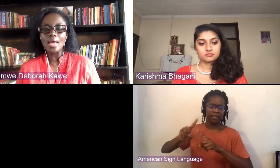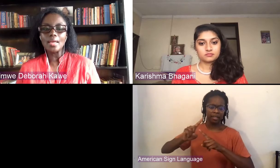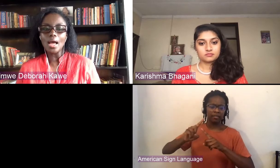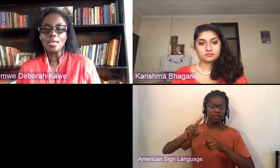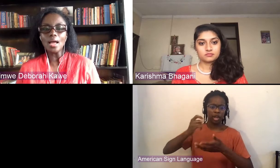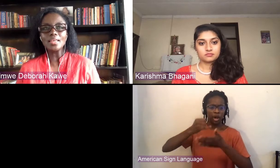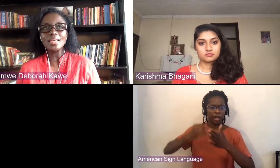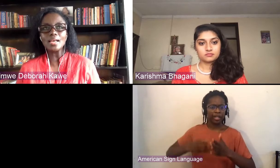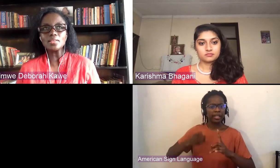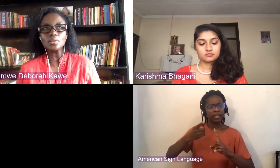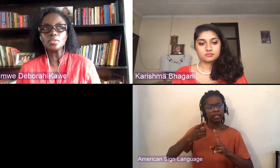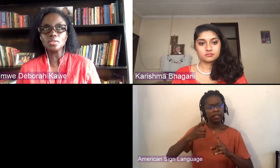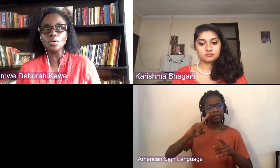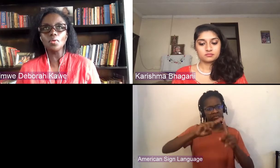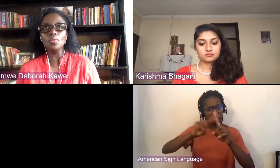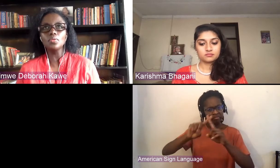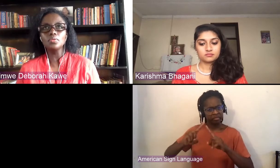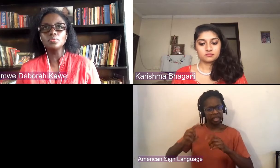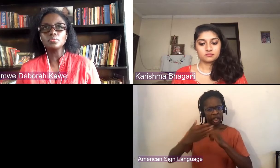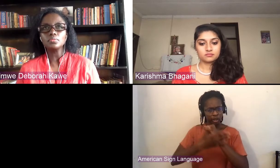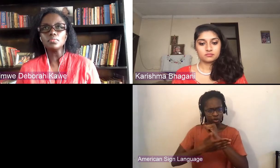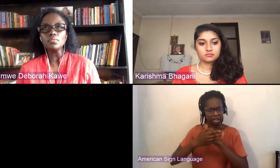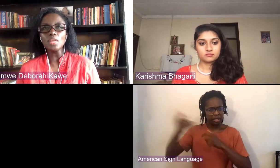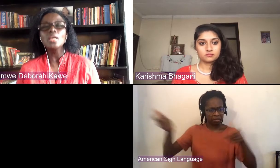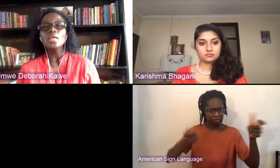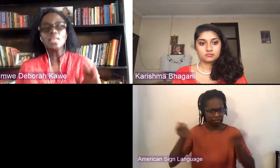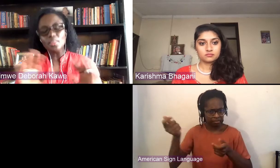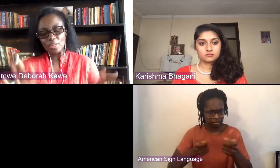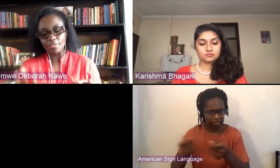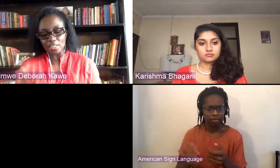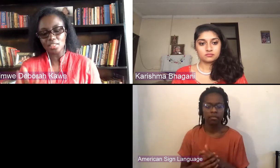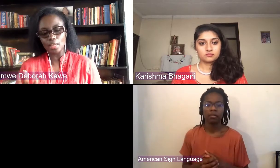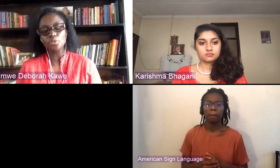And I guess also, yeah, let me finish that thought.